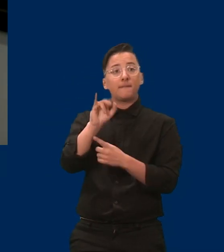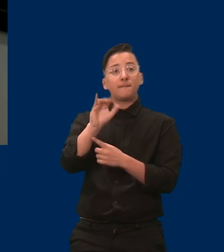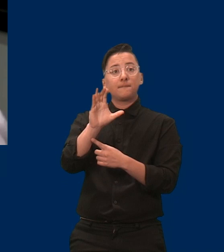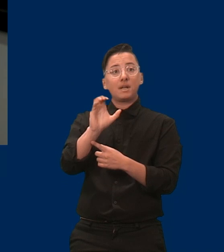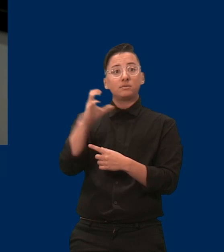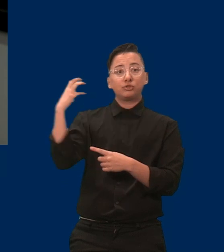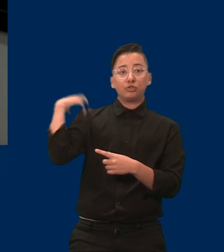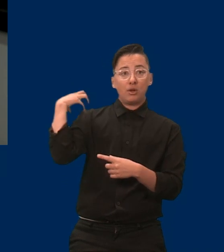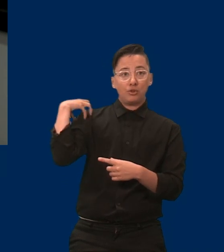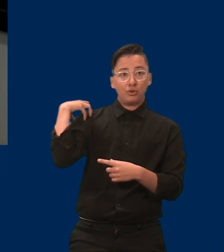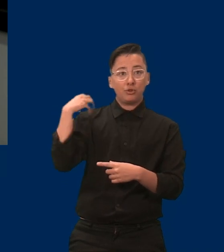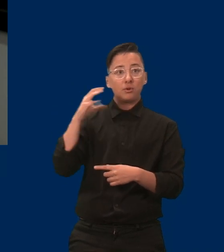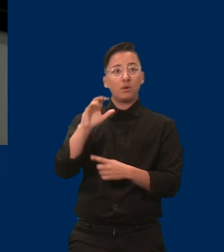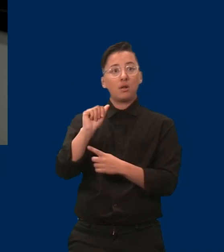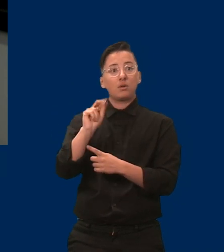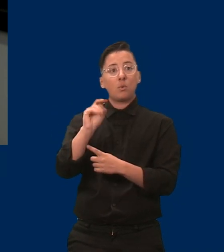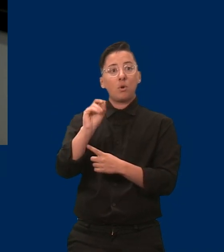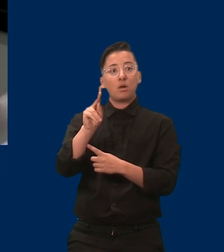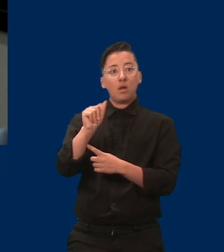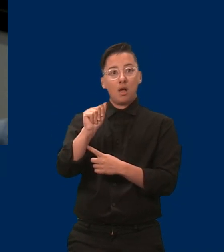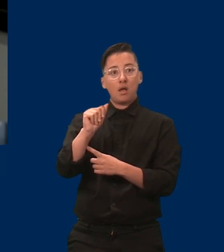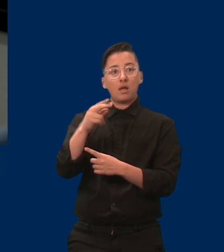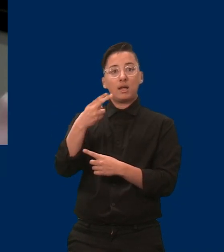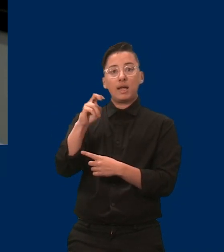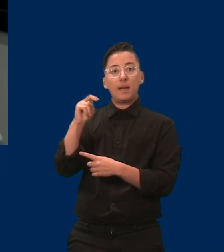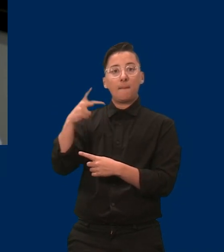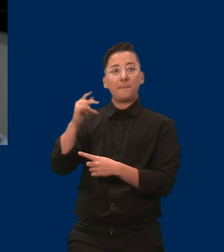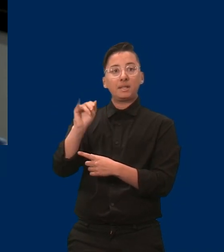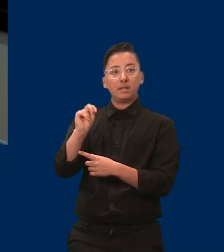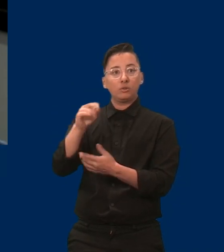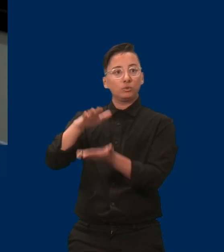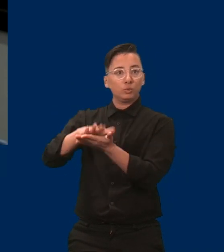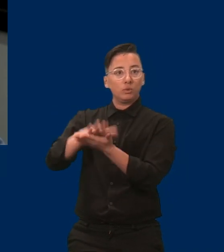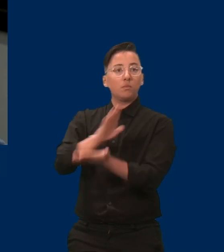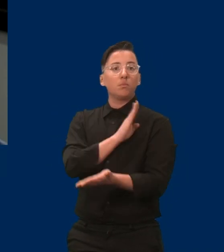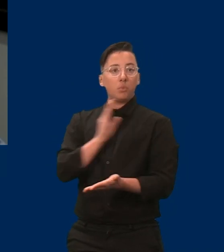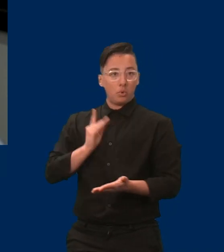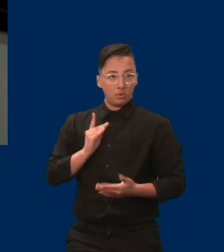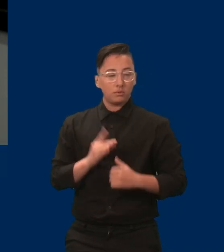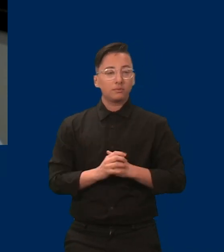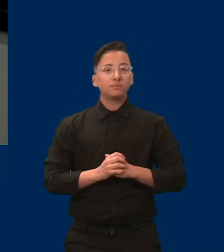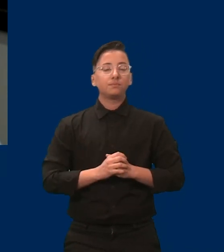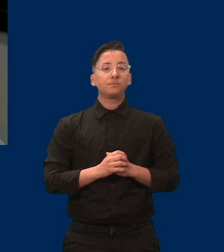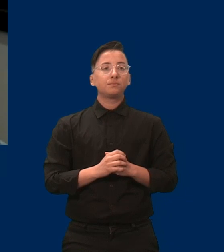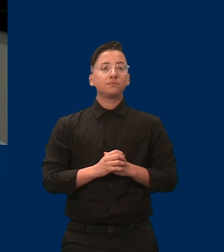So now you're looking at the session. You can say everybody starts jumping up and saying, we've got a big surplus.